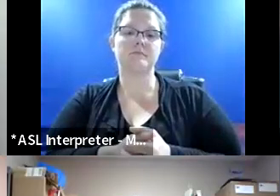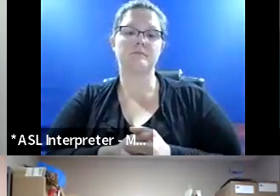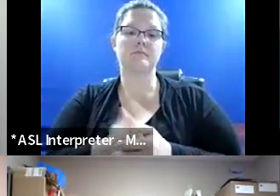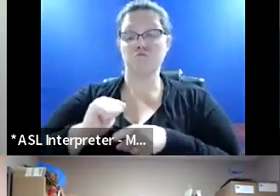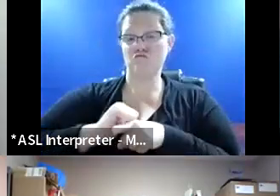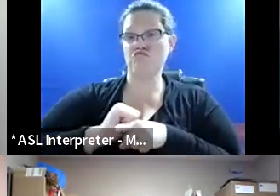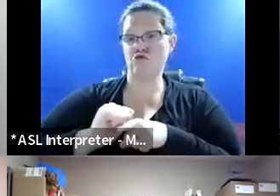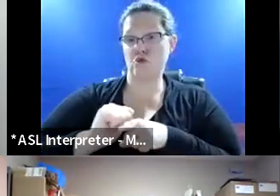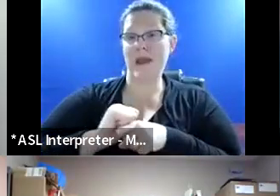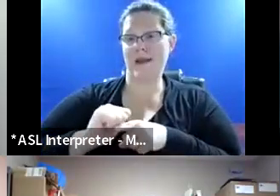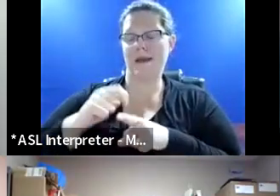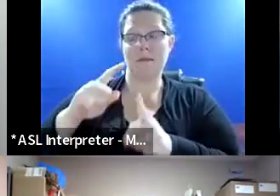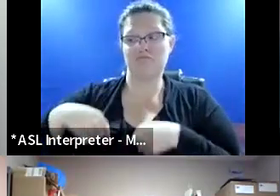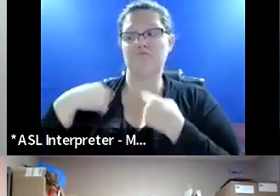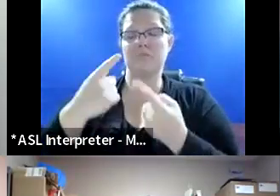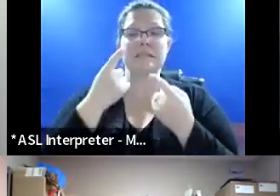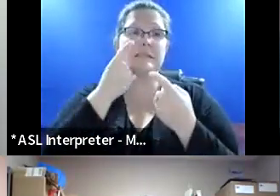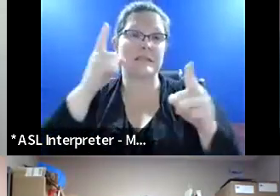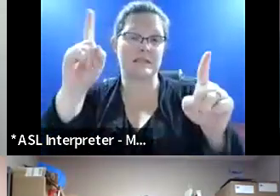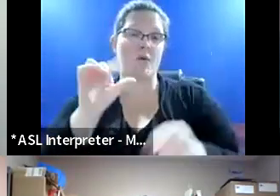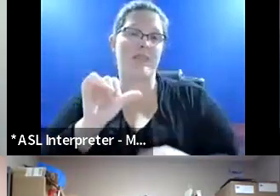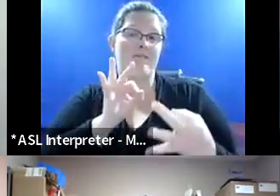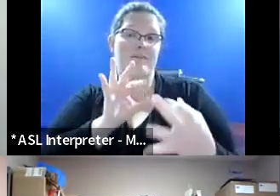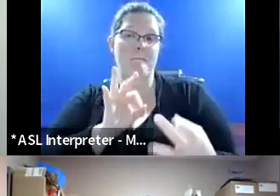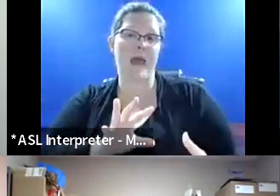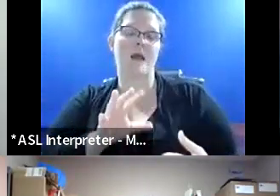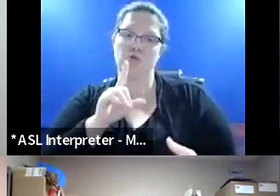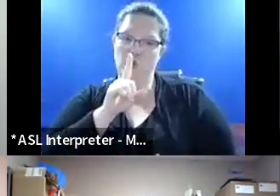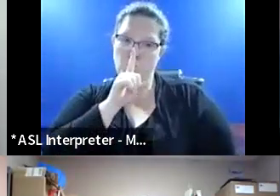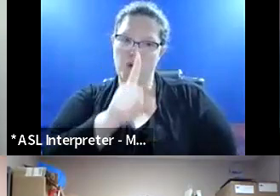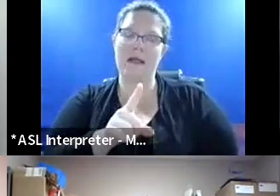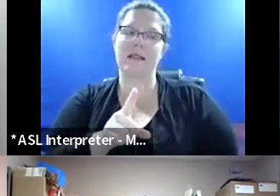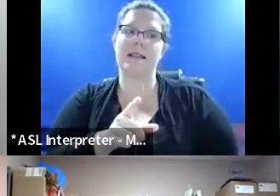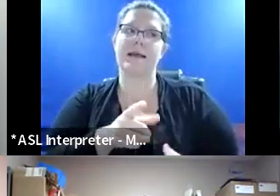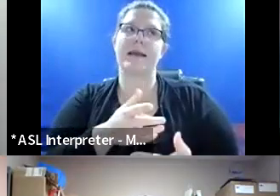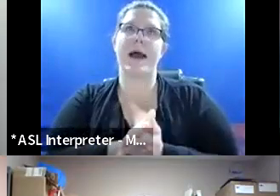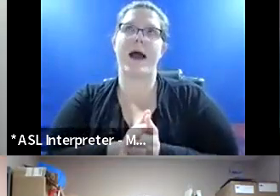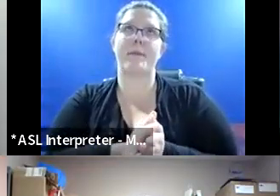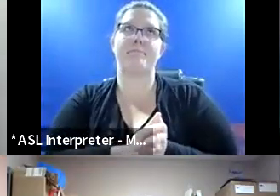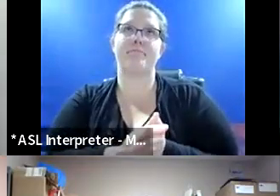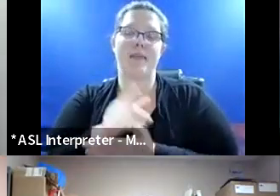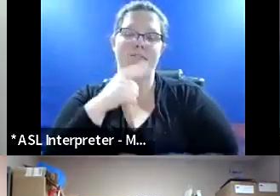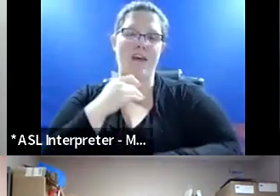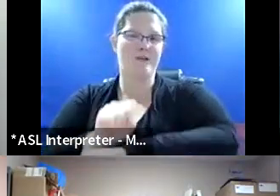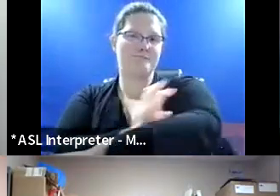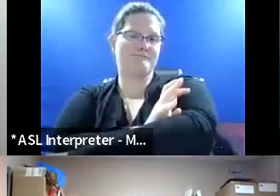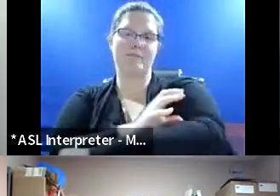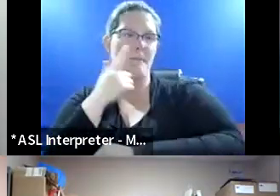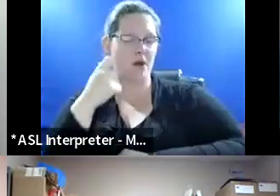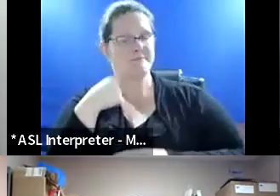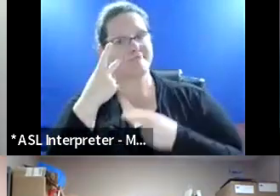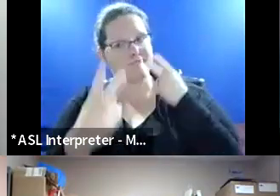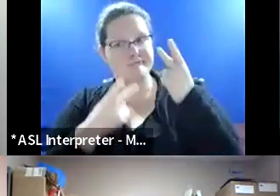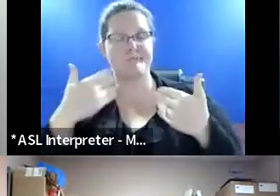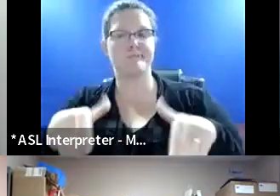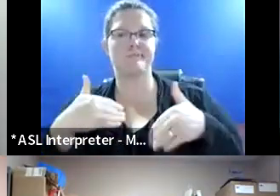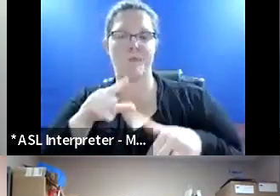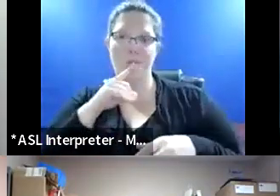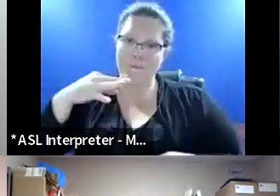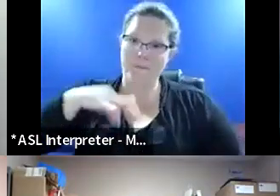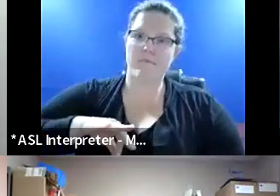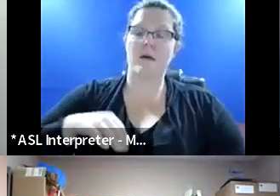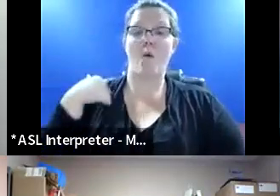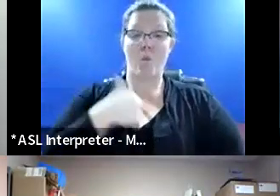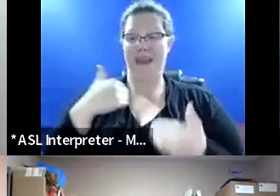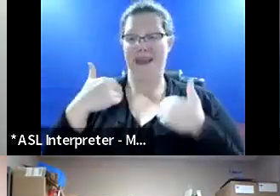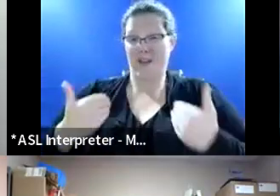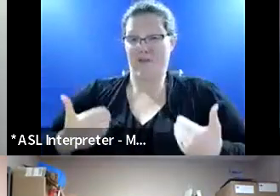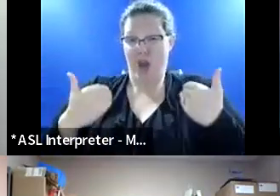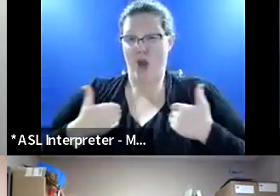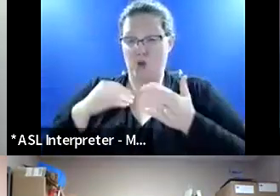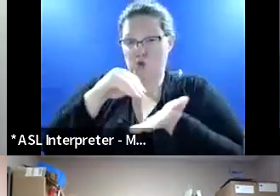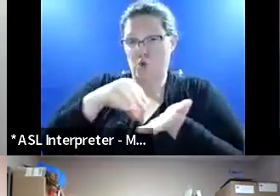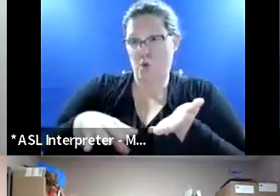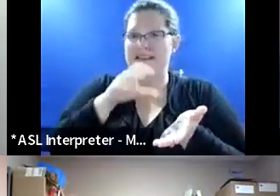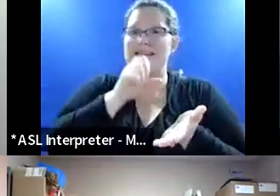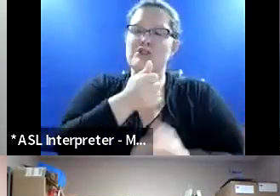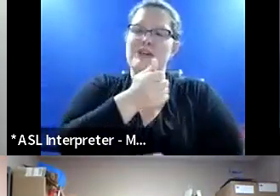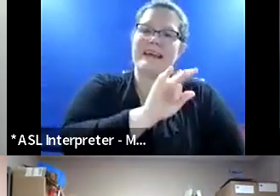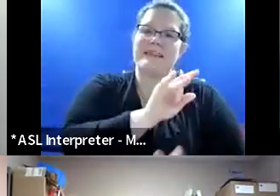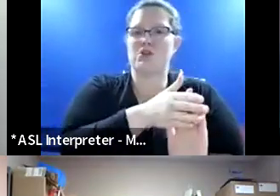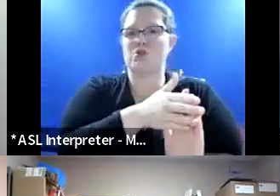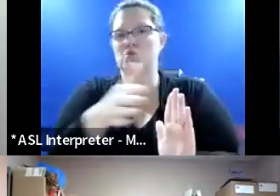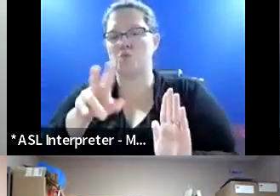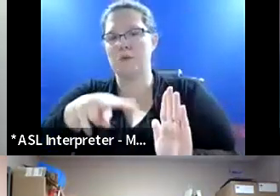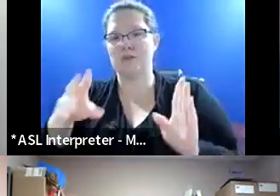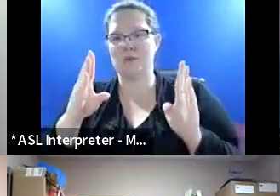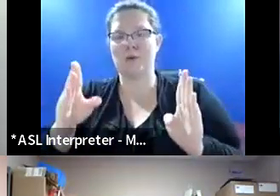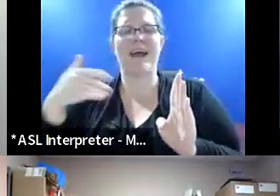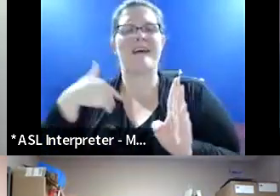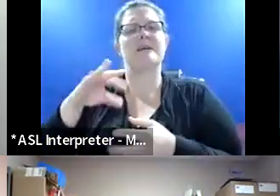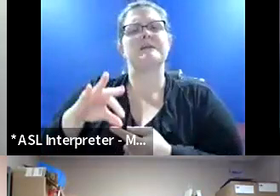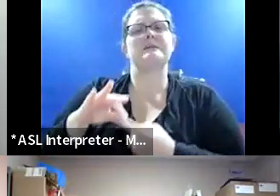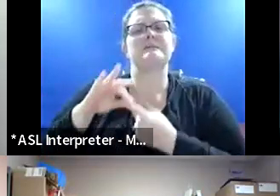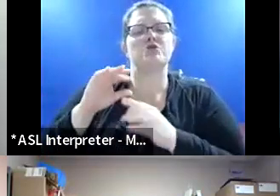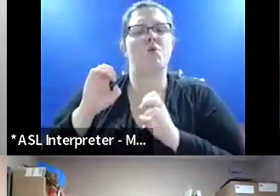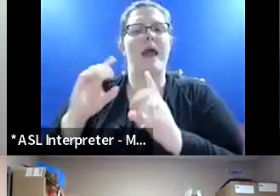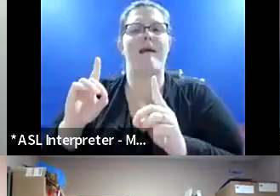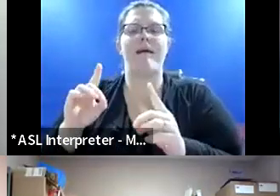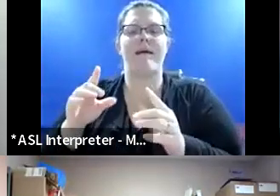WE PILOTED IT IN THREE DIFFERENT PRISONS THE FIRST YEAR AND THIS PAST YEAR OUR CENTERS FOR INDEPENDENT LIVING WENT UNDER CONTRACT THEY WERE PAID 2,500 DOLLARS PER STUDENT PER CLASS AND THE CLASS SIZES WERE TEN PEOPLE PER CLASS.